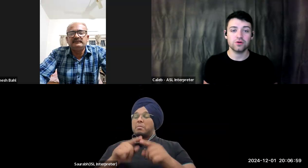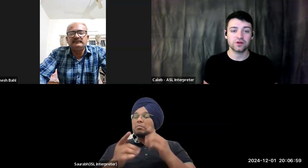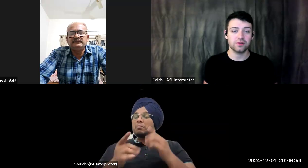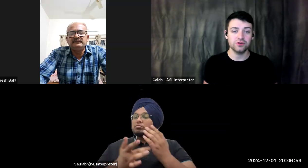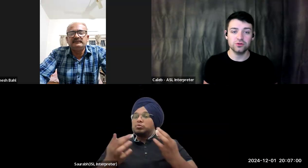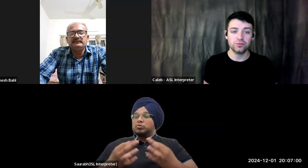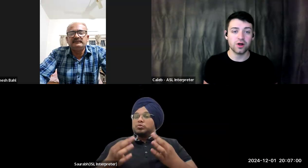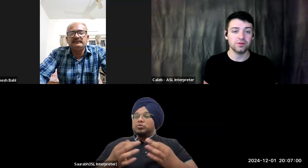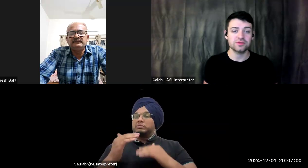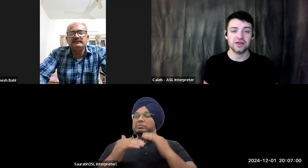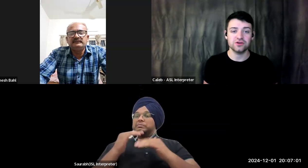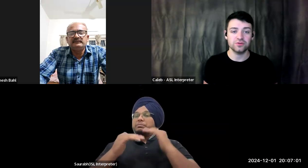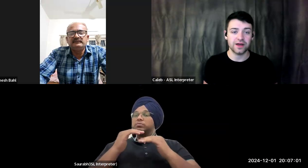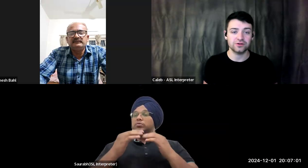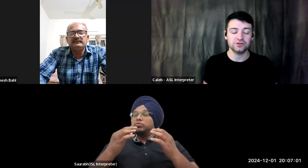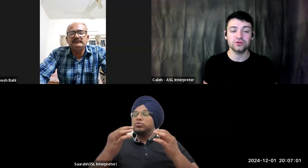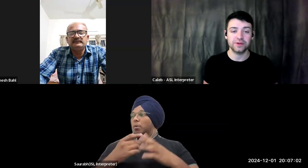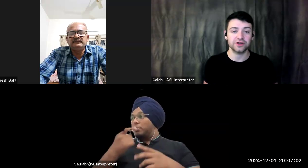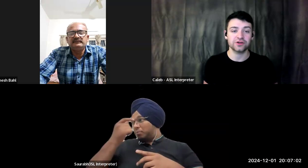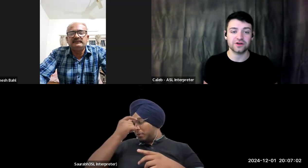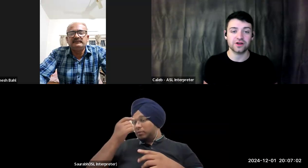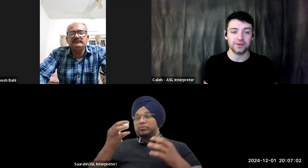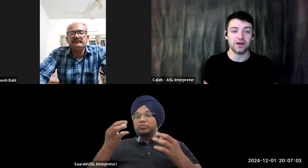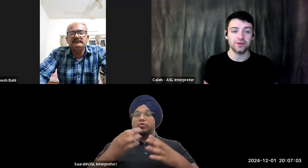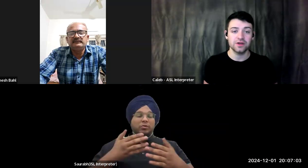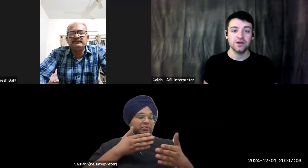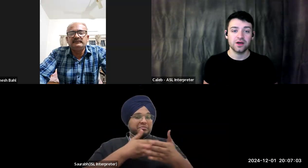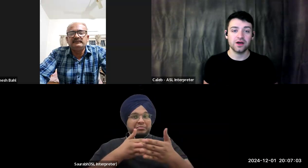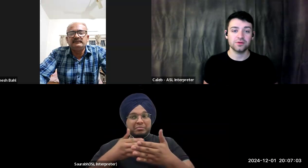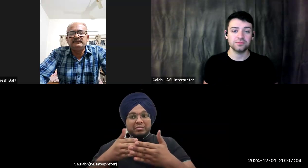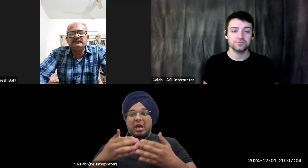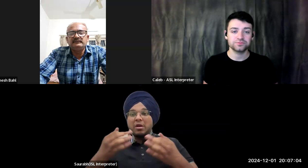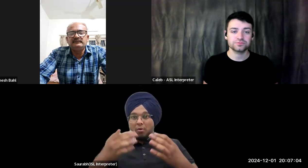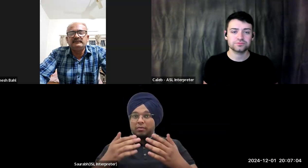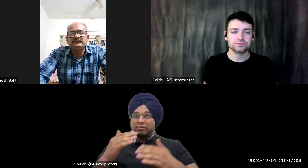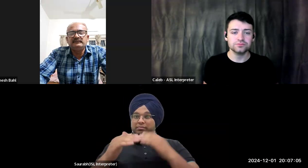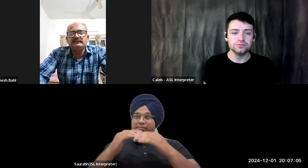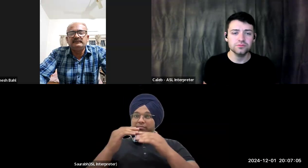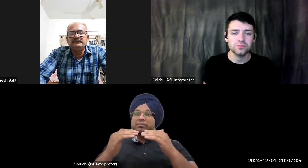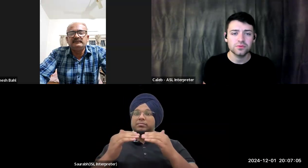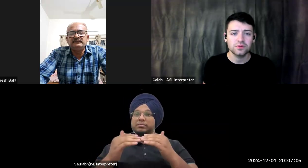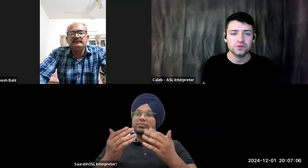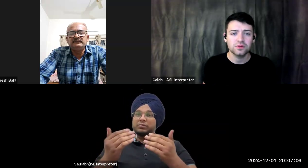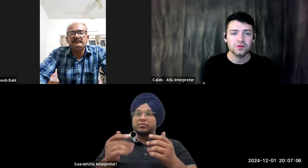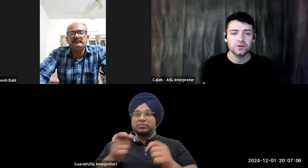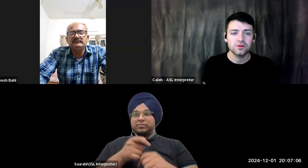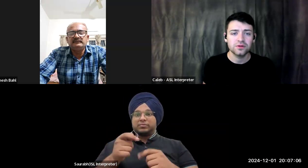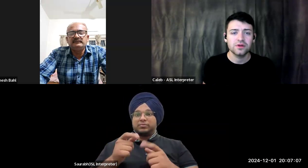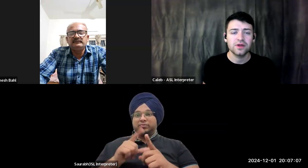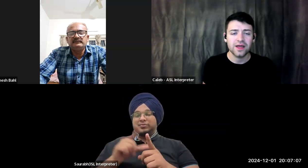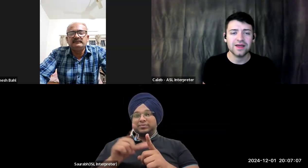to overcome new problems and new barriers that are coming up.